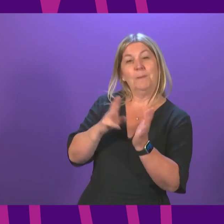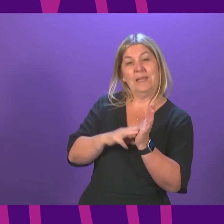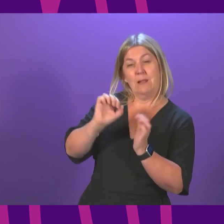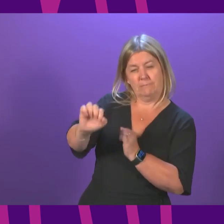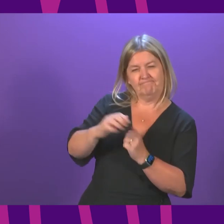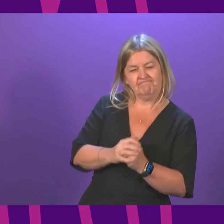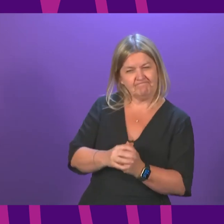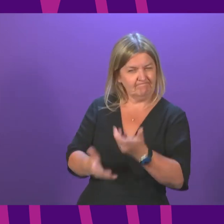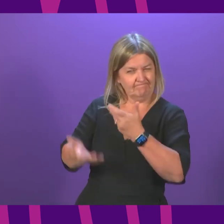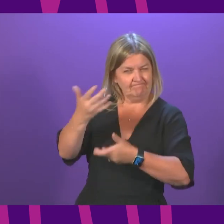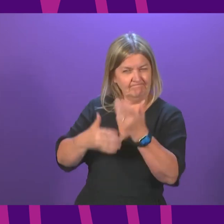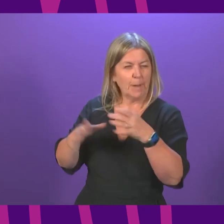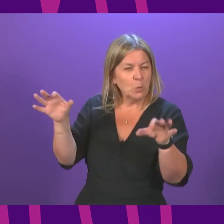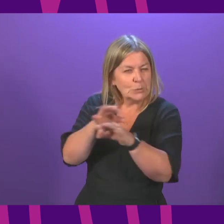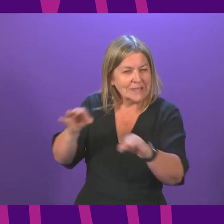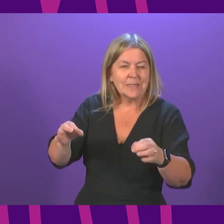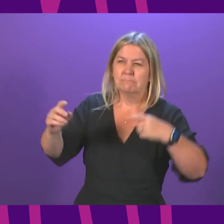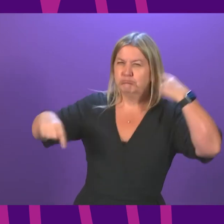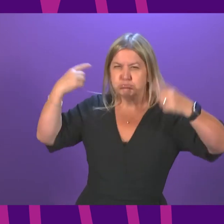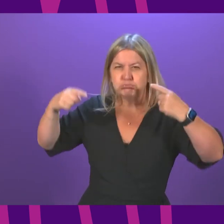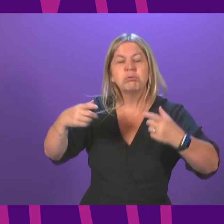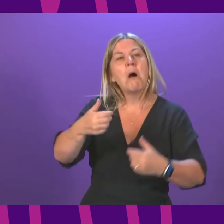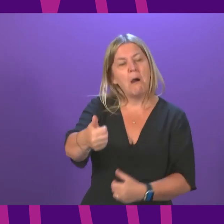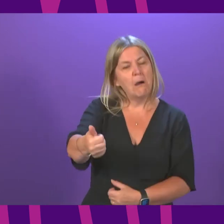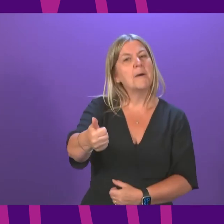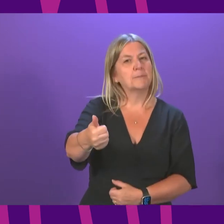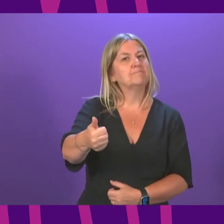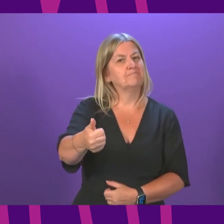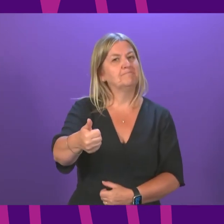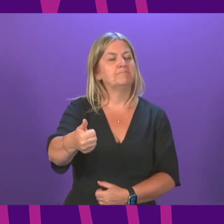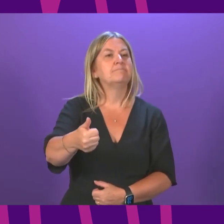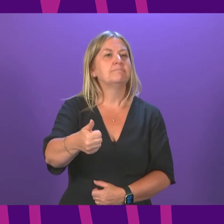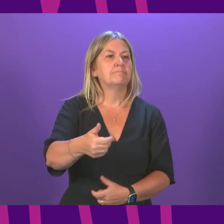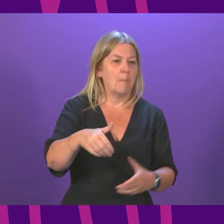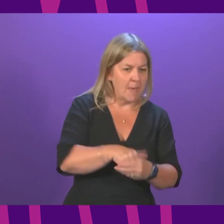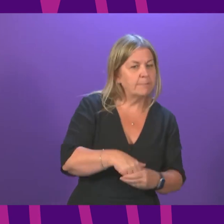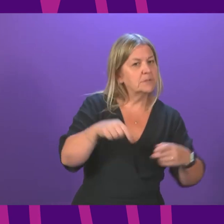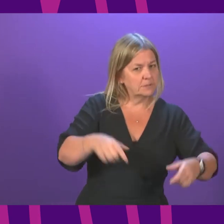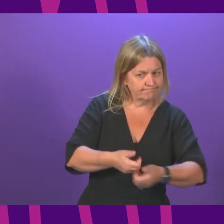Members have rightly and properly commended Pauline McNeill for the assiduous way in which